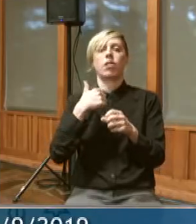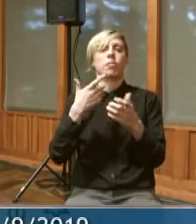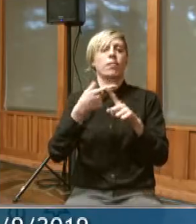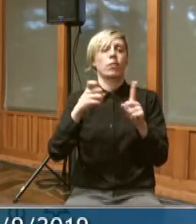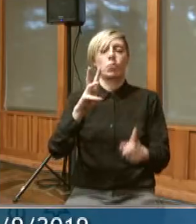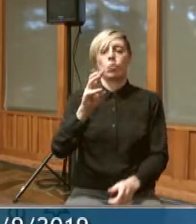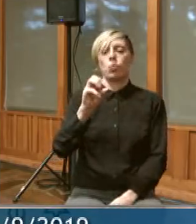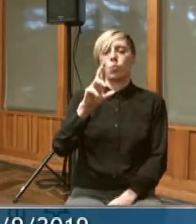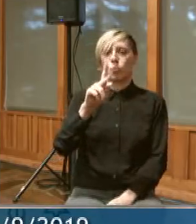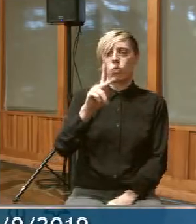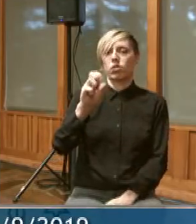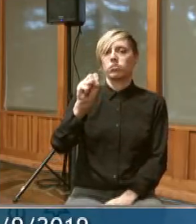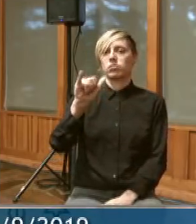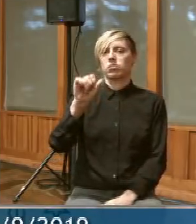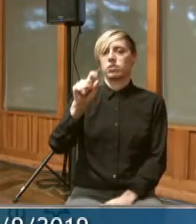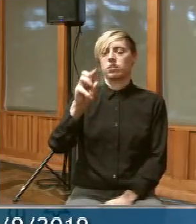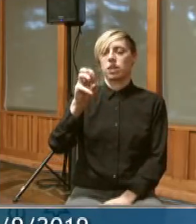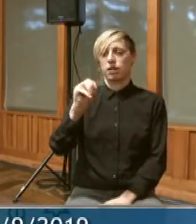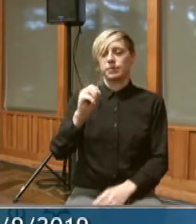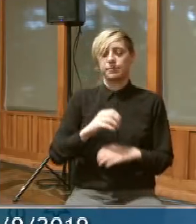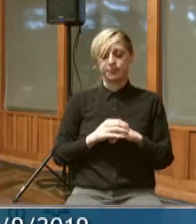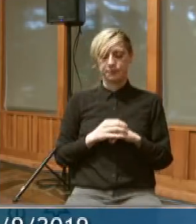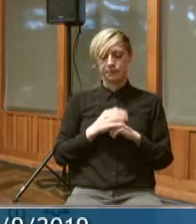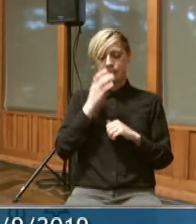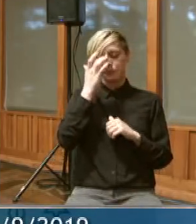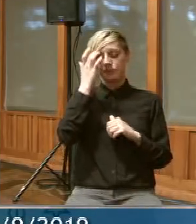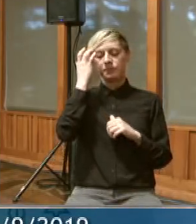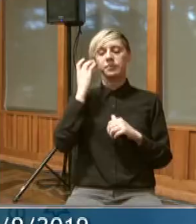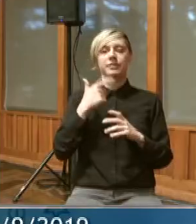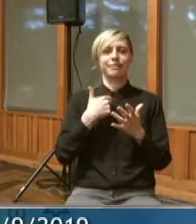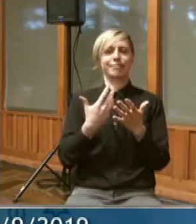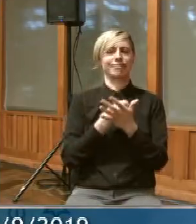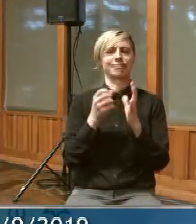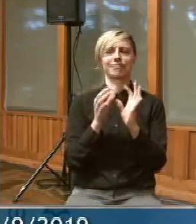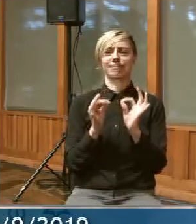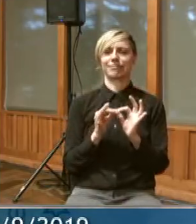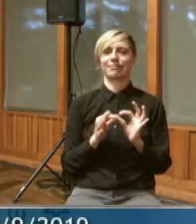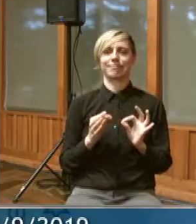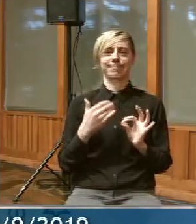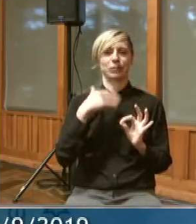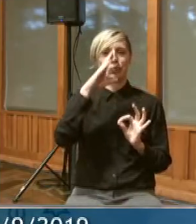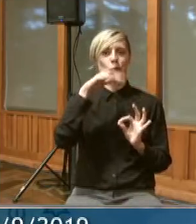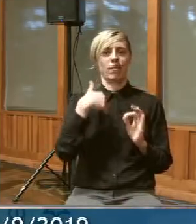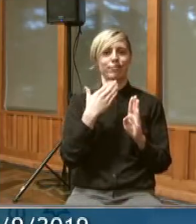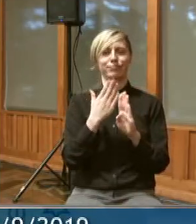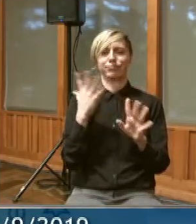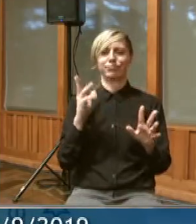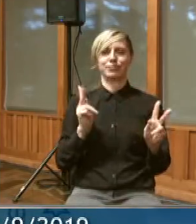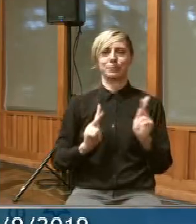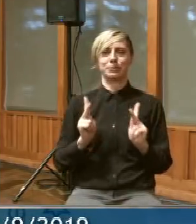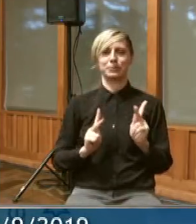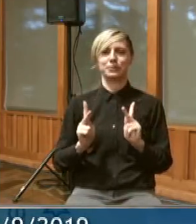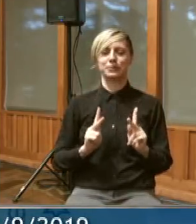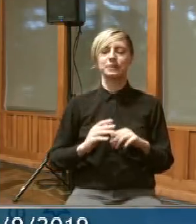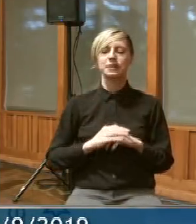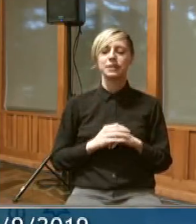HELLO. I'M STAYSRY TRIPLET FROM WORK SYSTEMS. I'M GOING TO ATTEMPT TO DO THIS